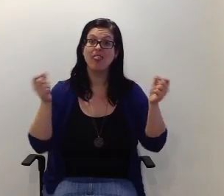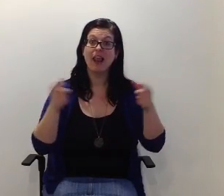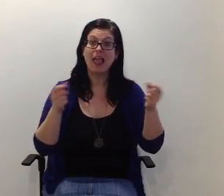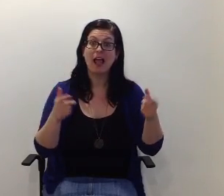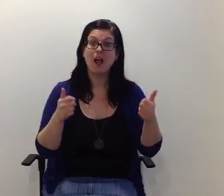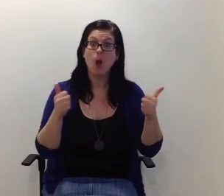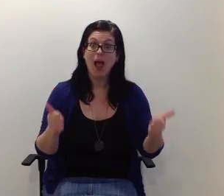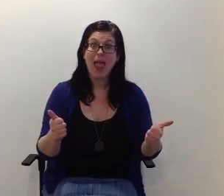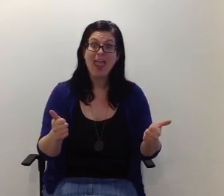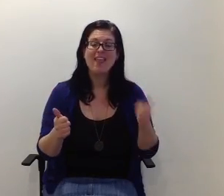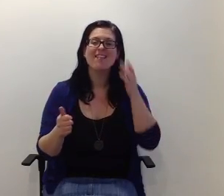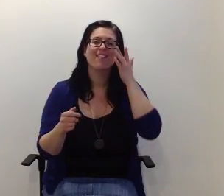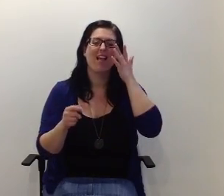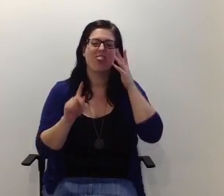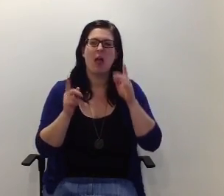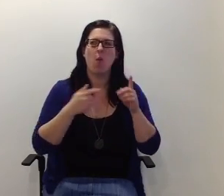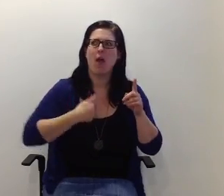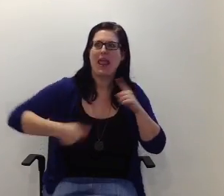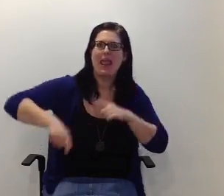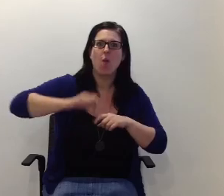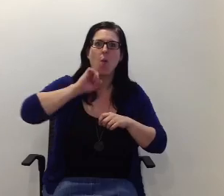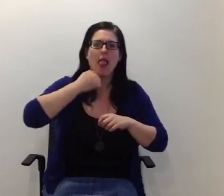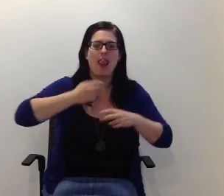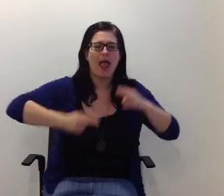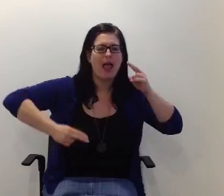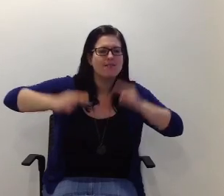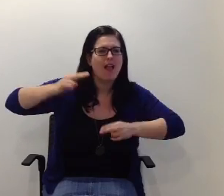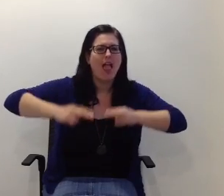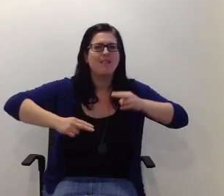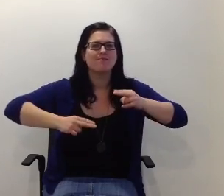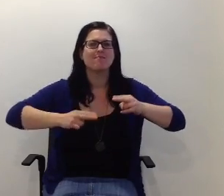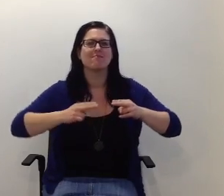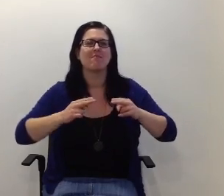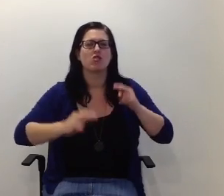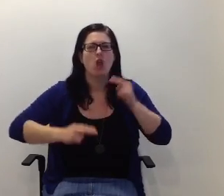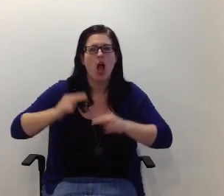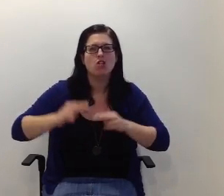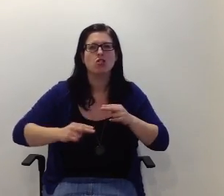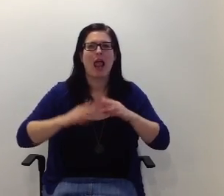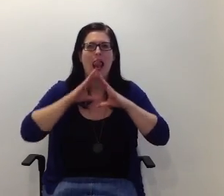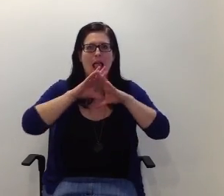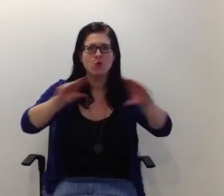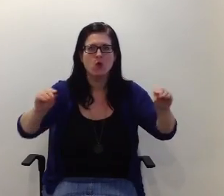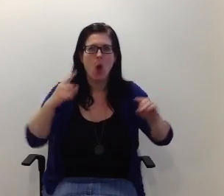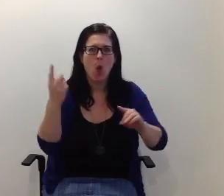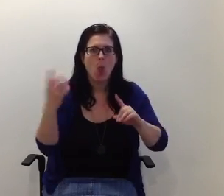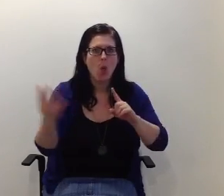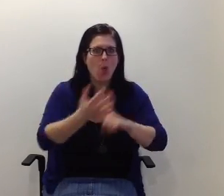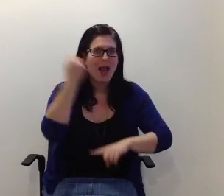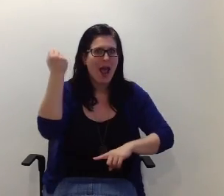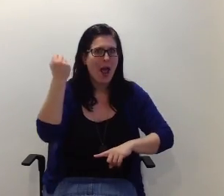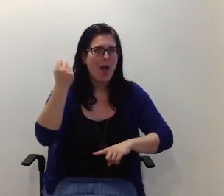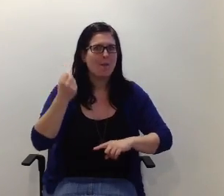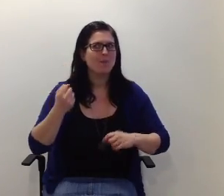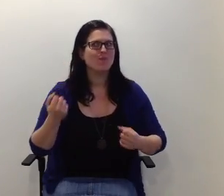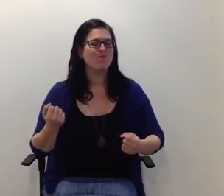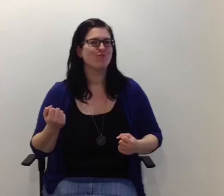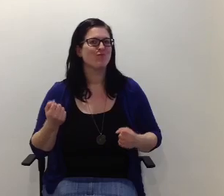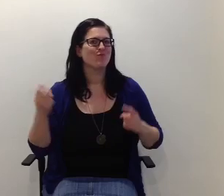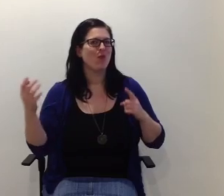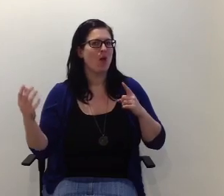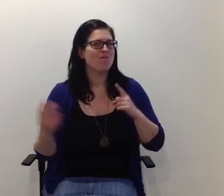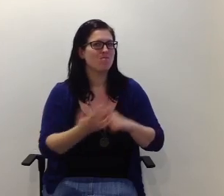Send us the link to your video, then we'll watch and judge them and let you know who are the winners!